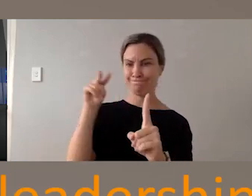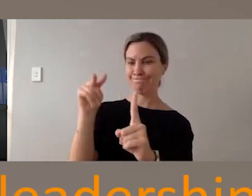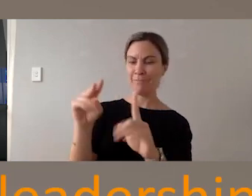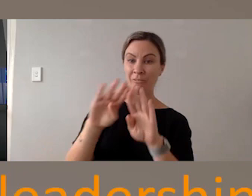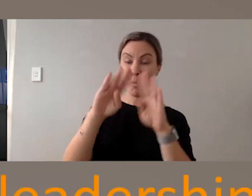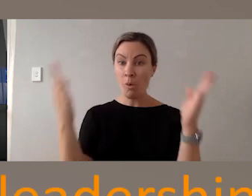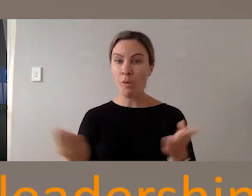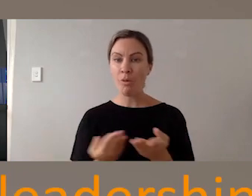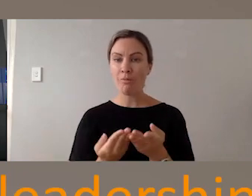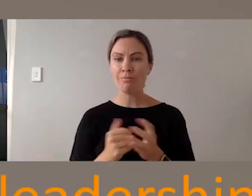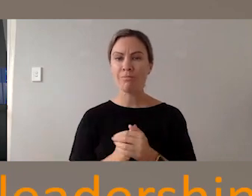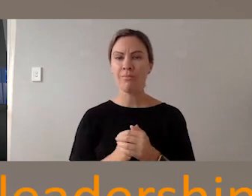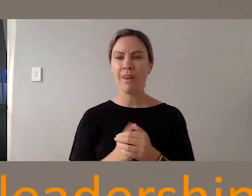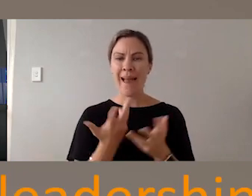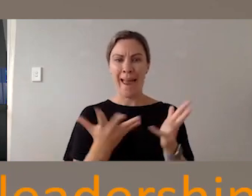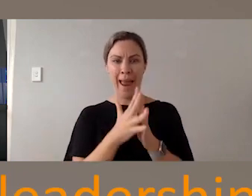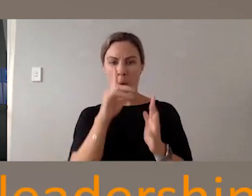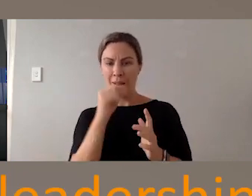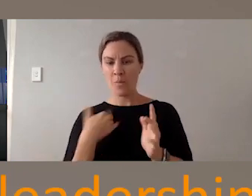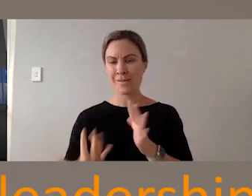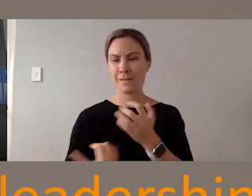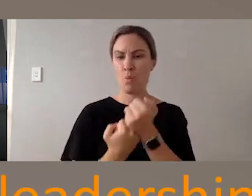to support others who are going through tough times. Now, we all